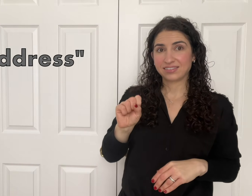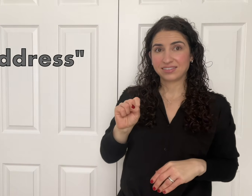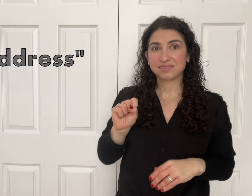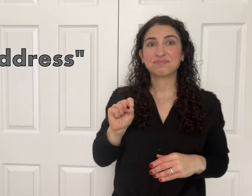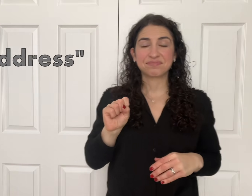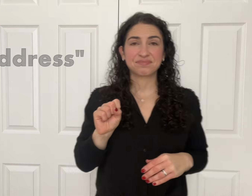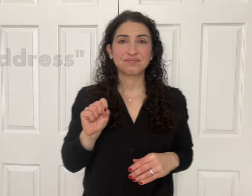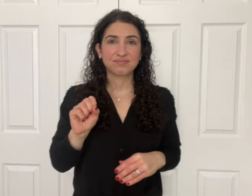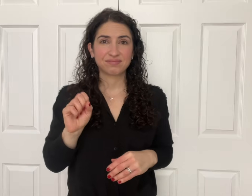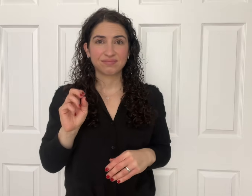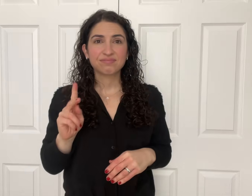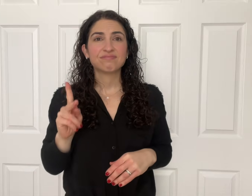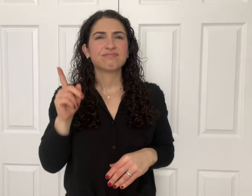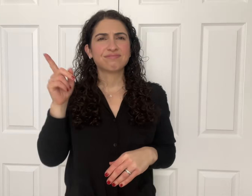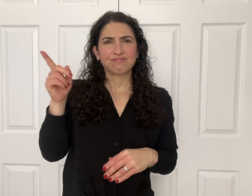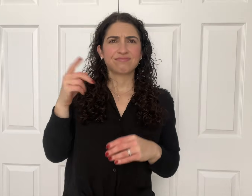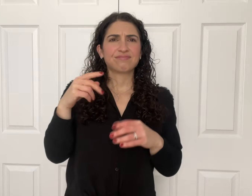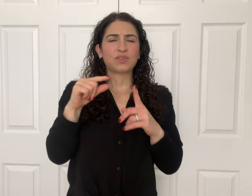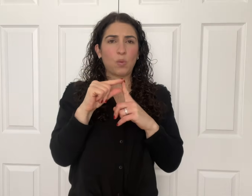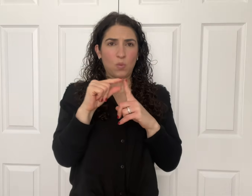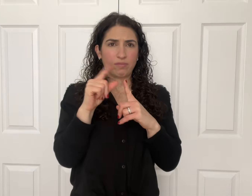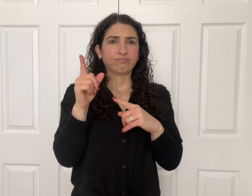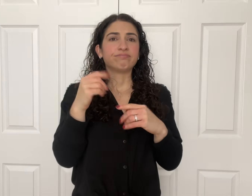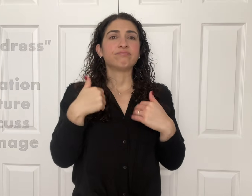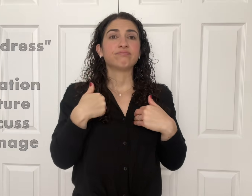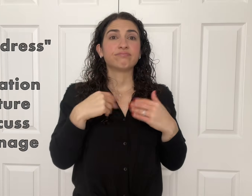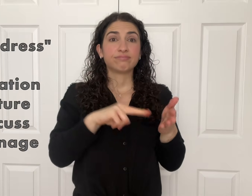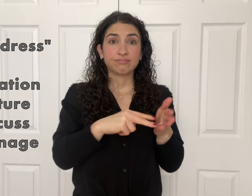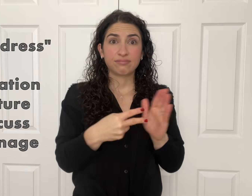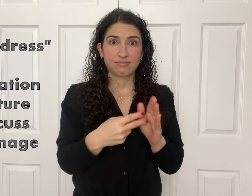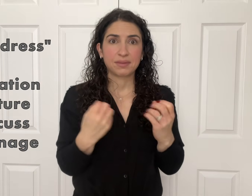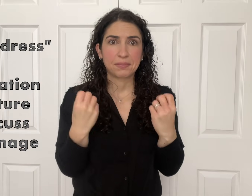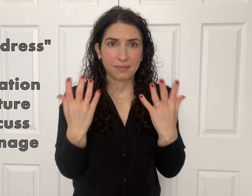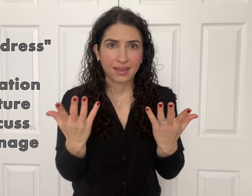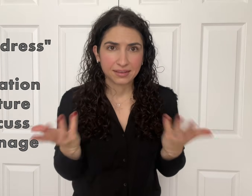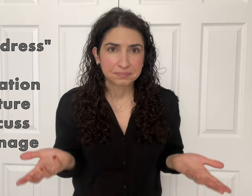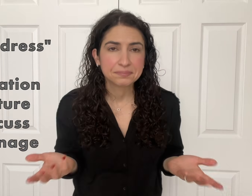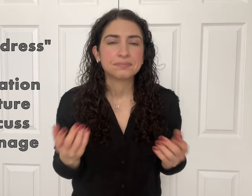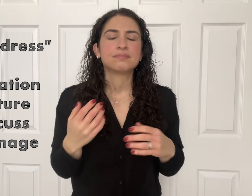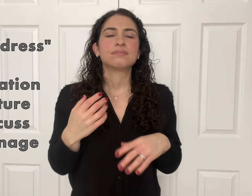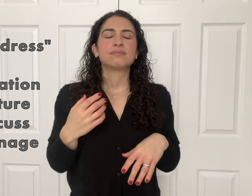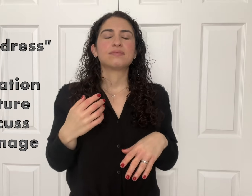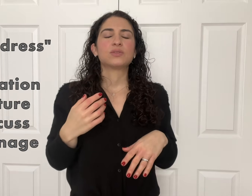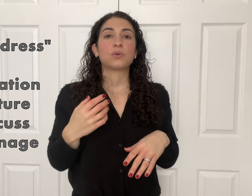Okay. So, this word has many meanings. +